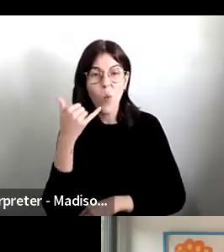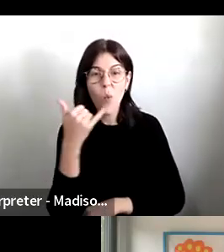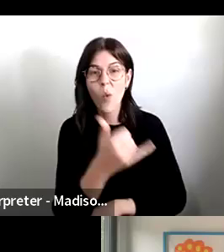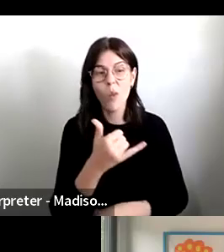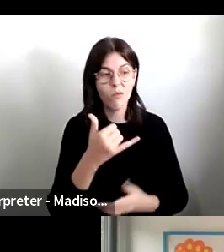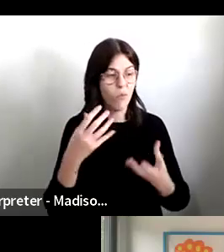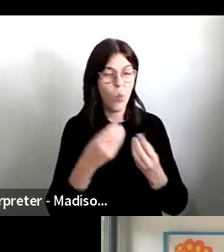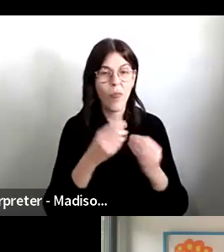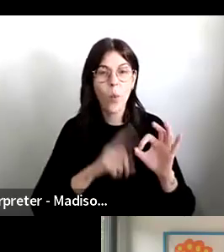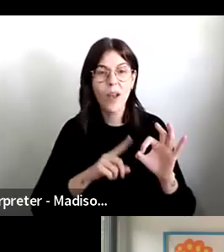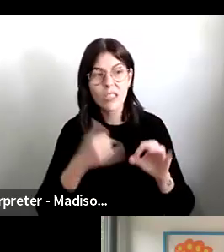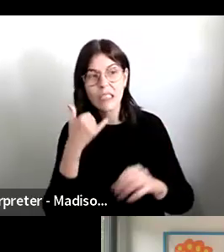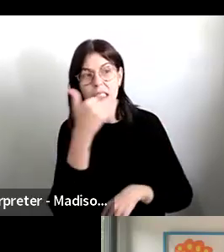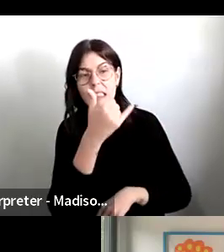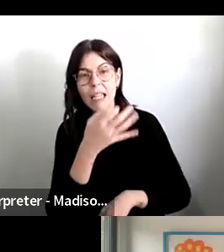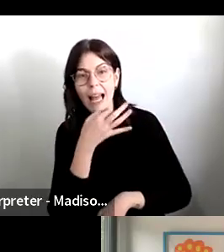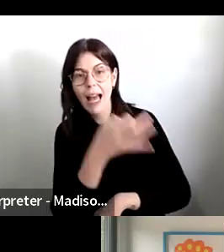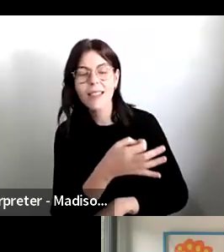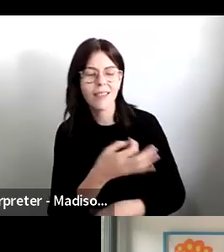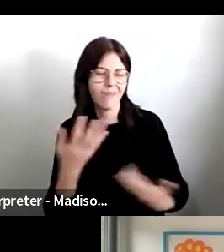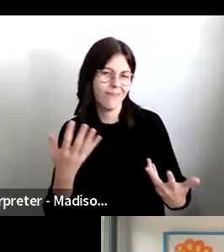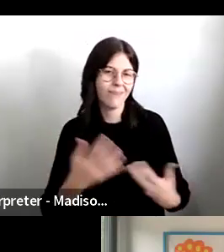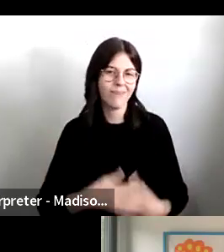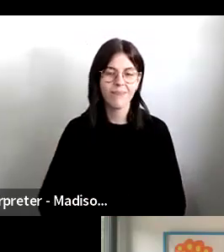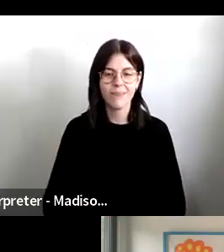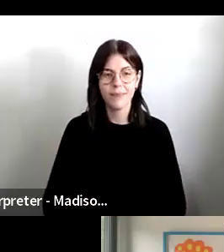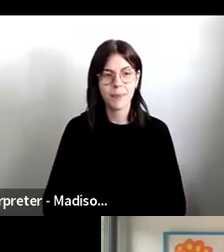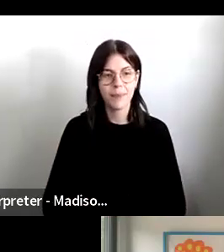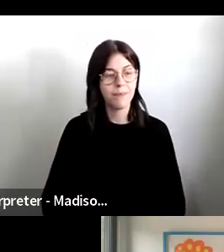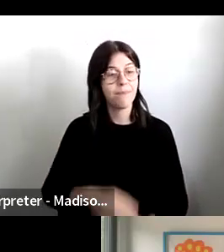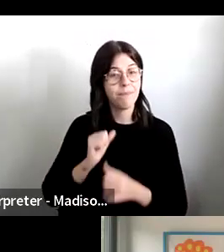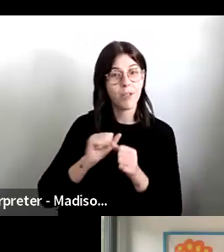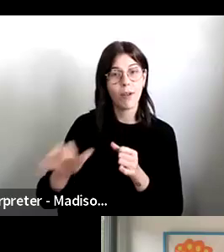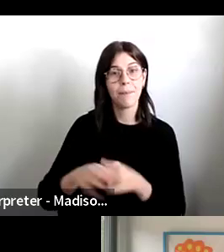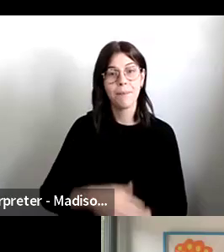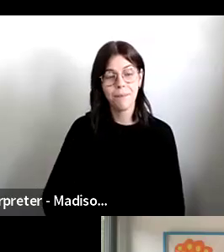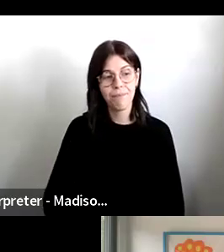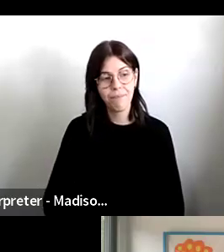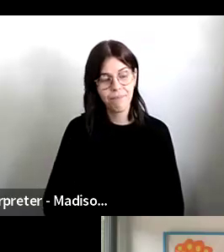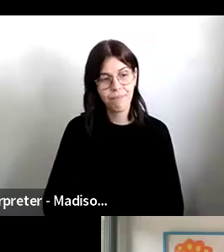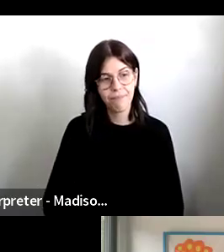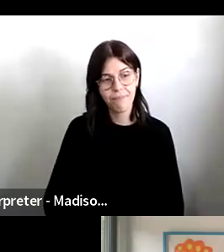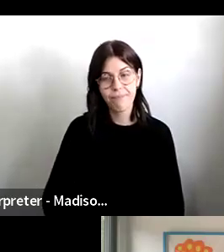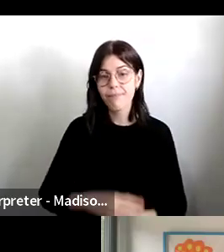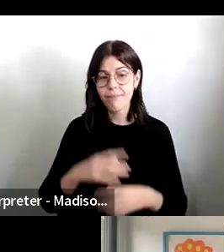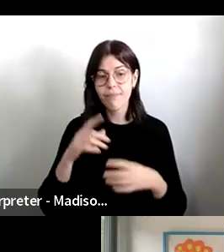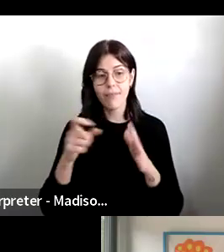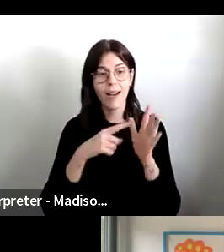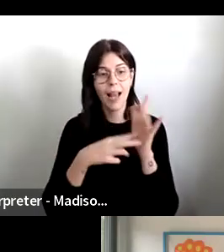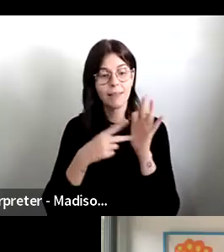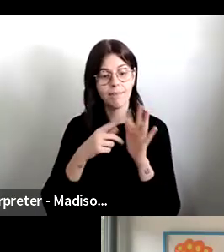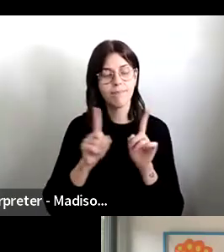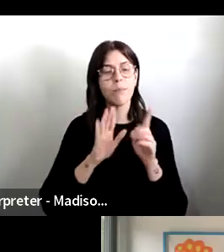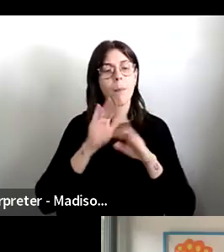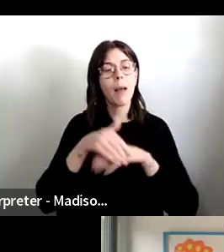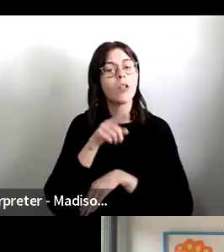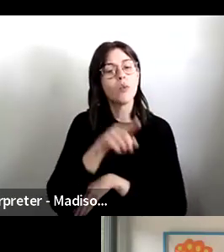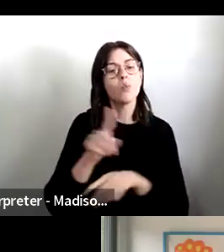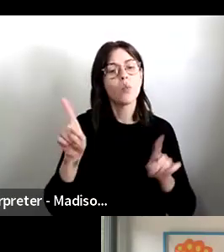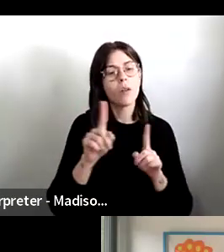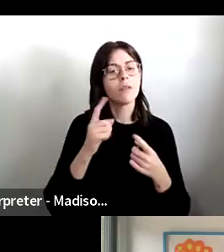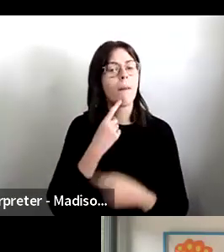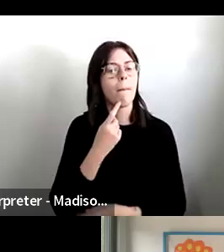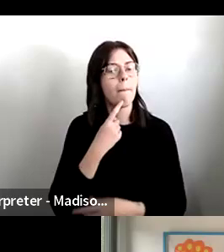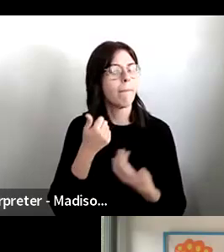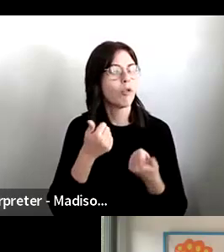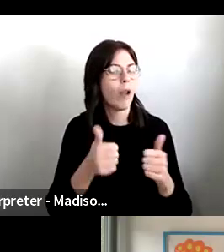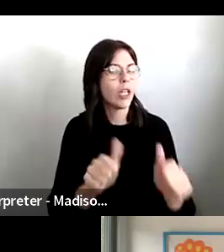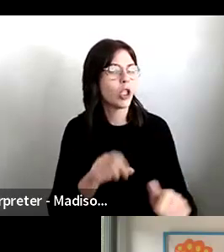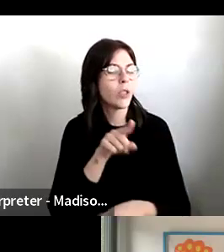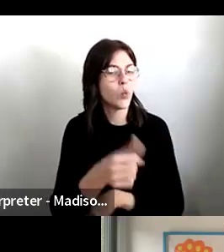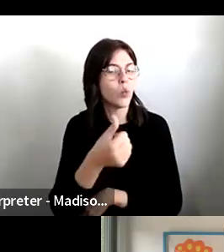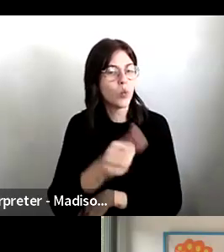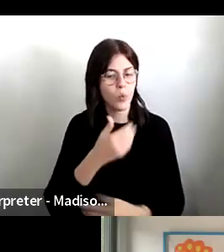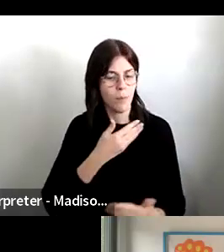Great. Caine, what about you? What sort of strategies have you used to manage the